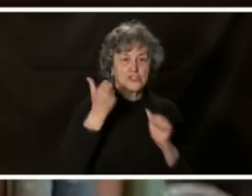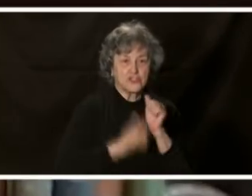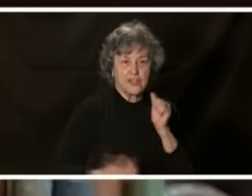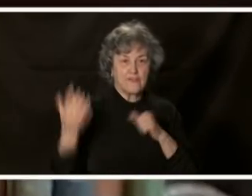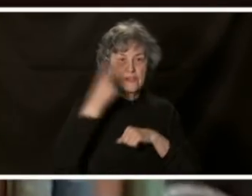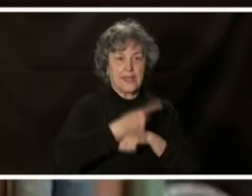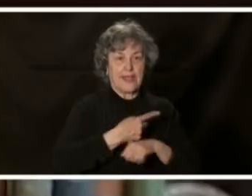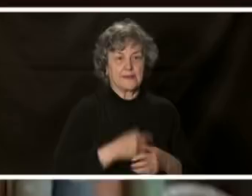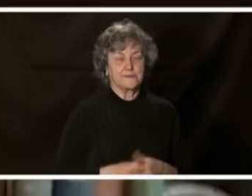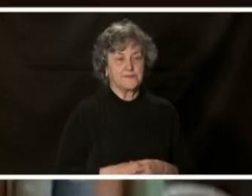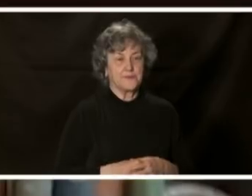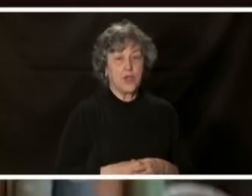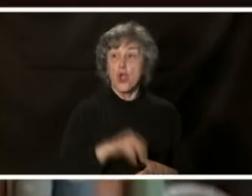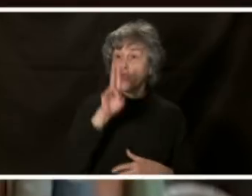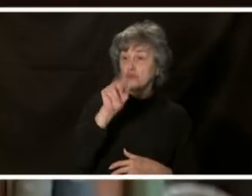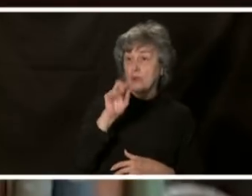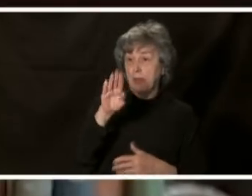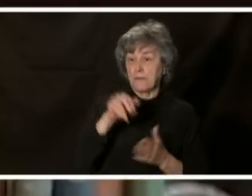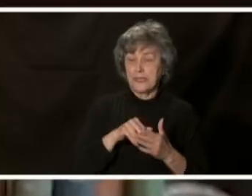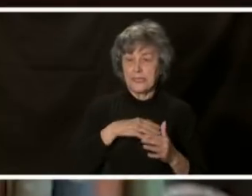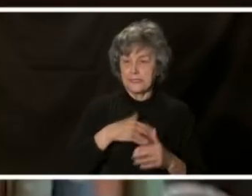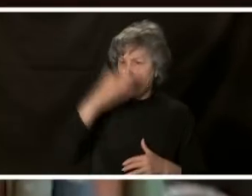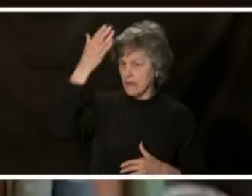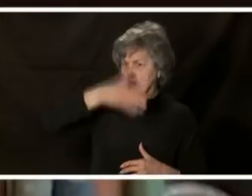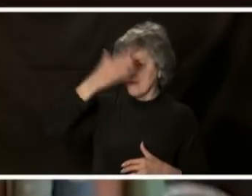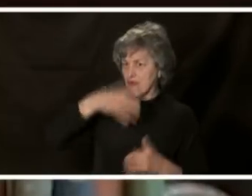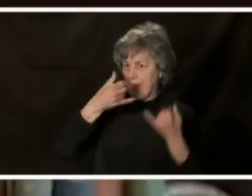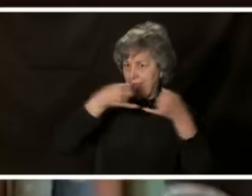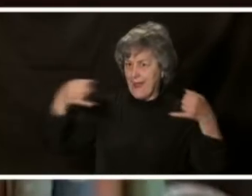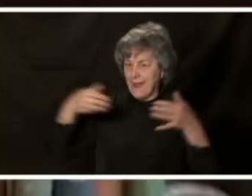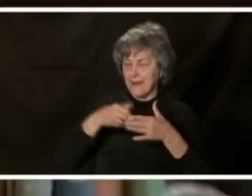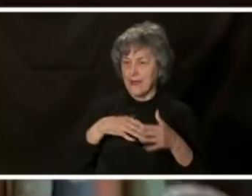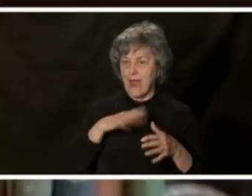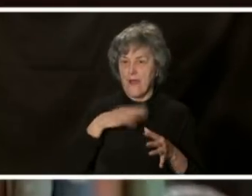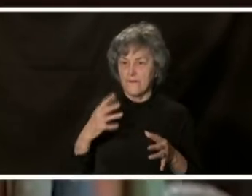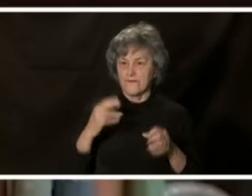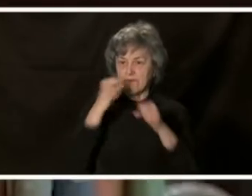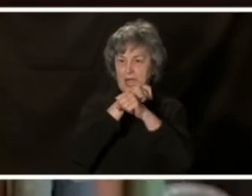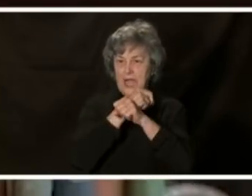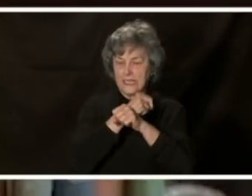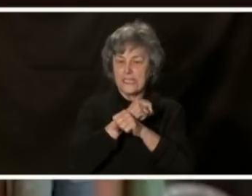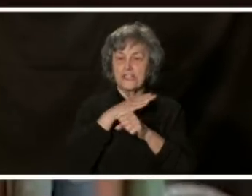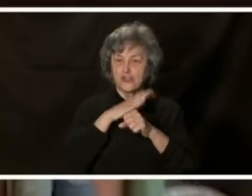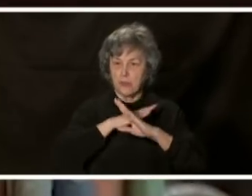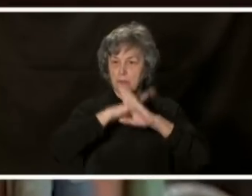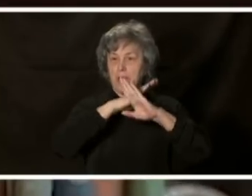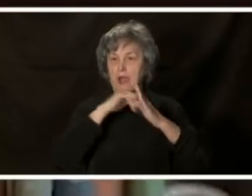UAB IS AT THE FRONT LINES OF FIGHTING THIS PANDEMIC.